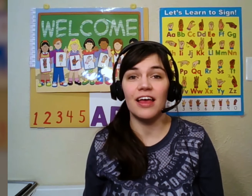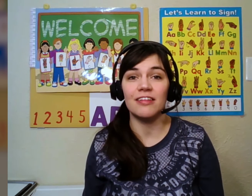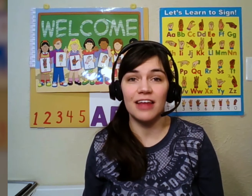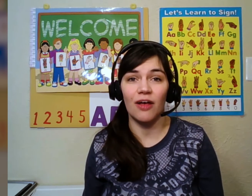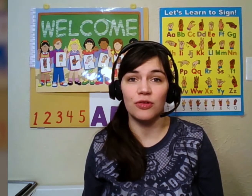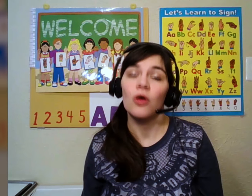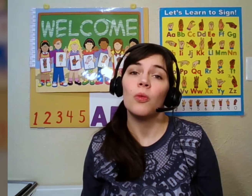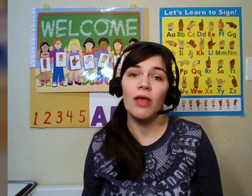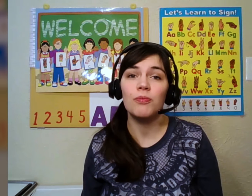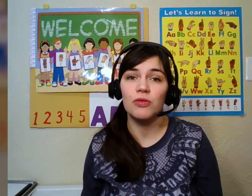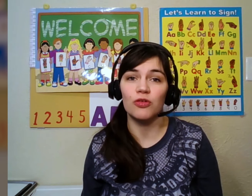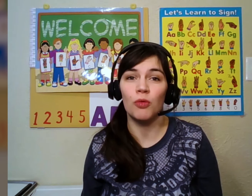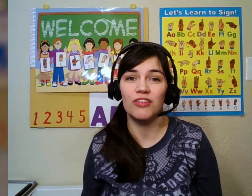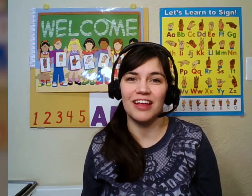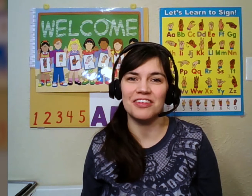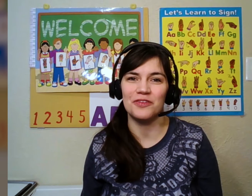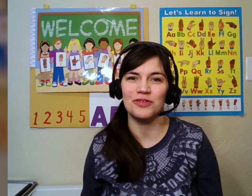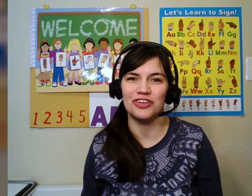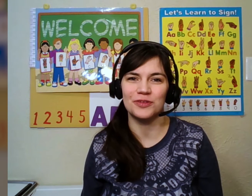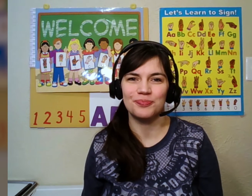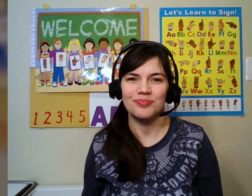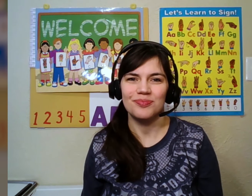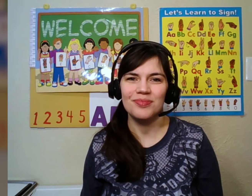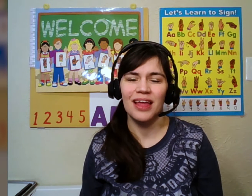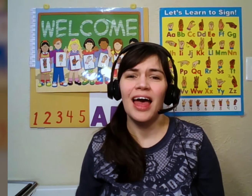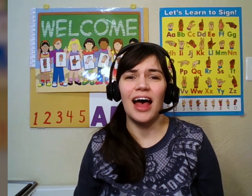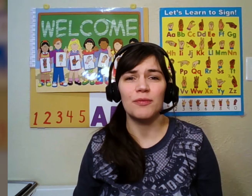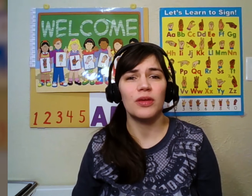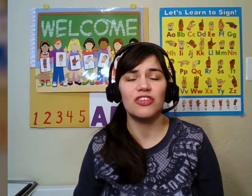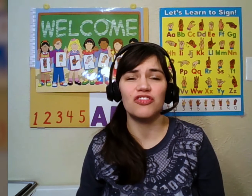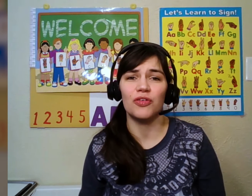and signs down will help you learn more signs in the future. I'm going to